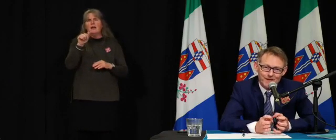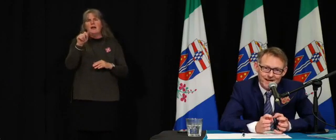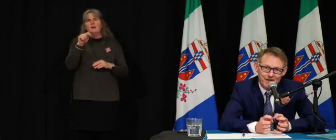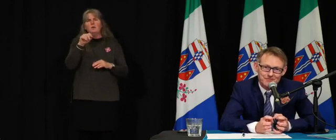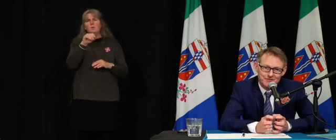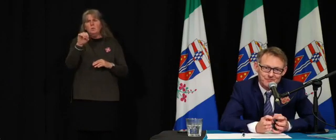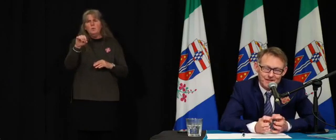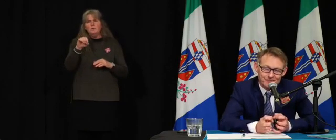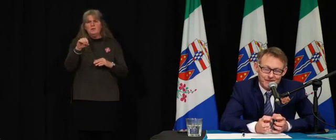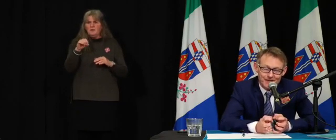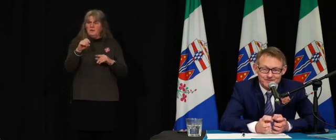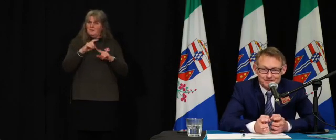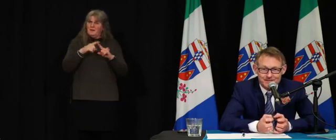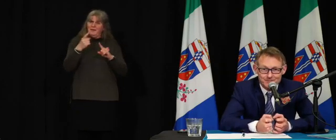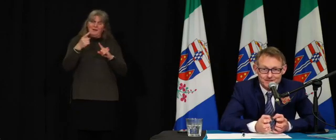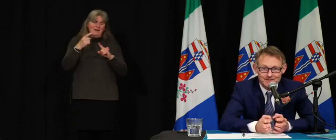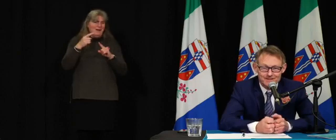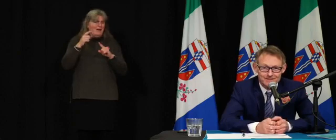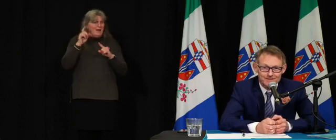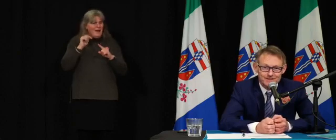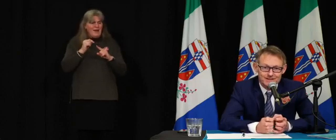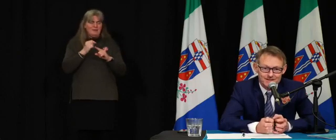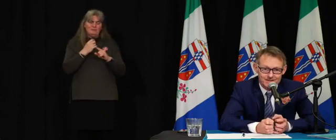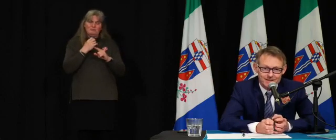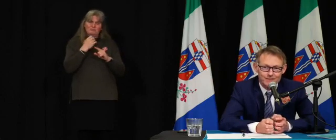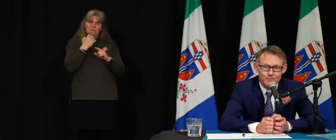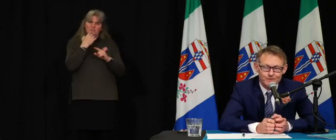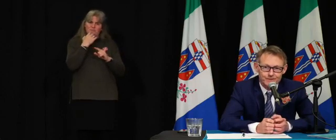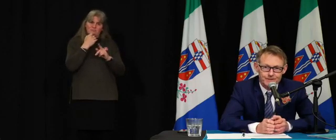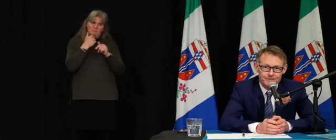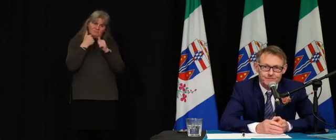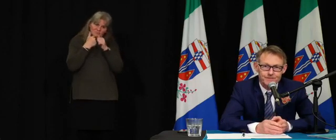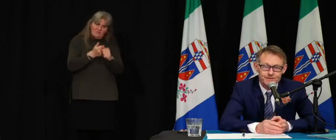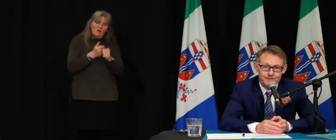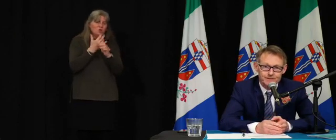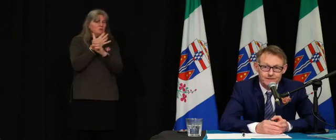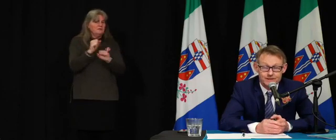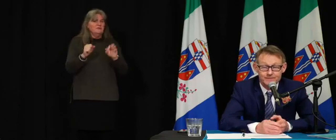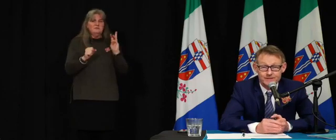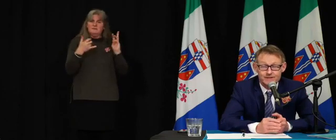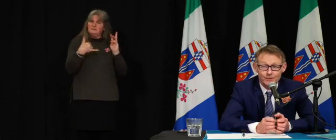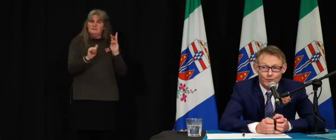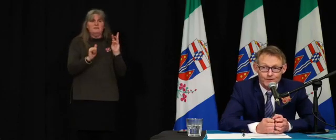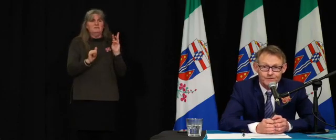But we have to keep these things in sync with the Safe Six in